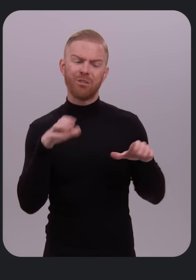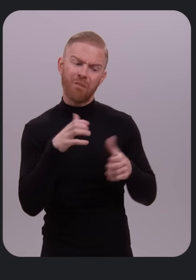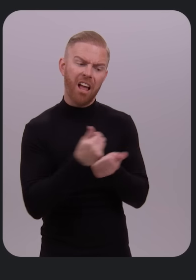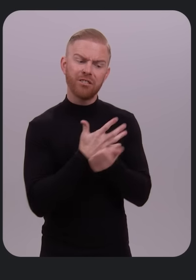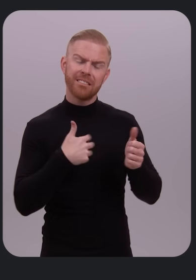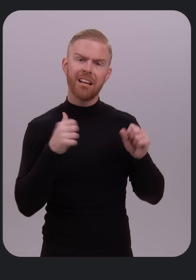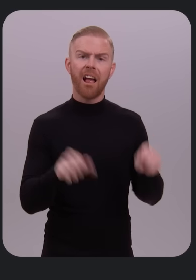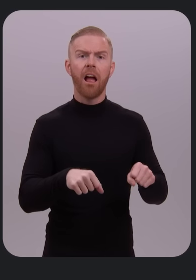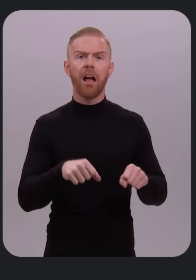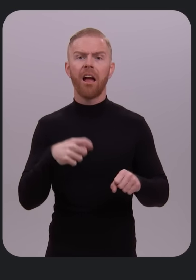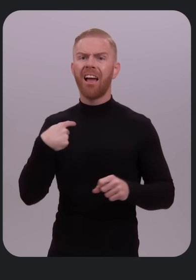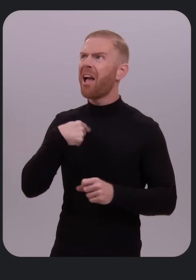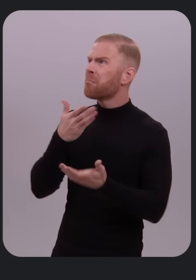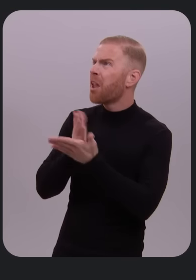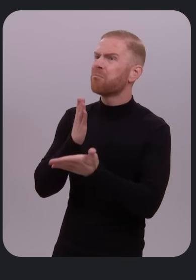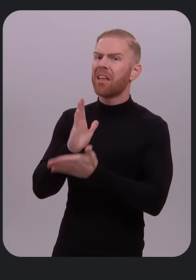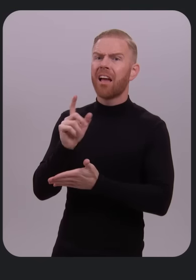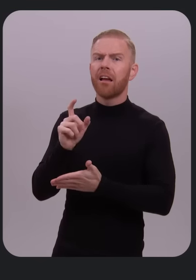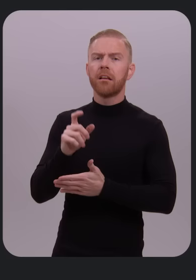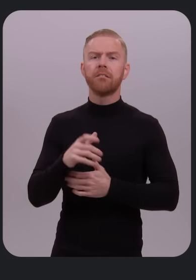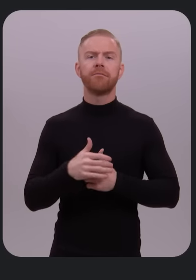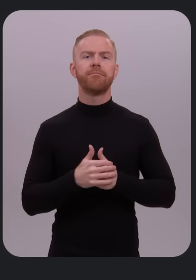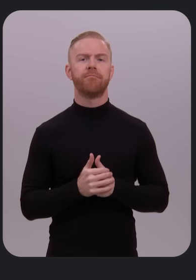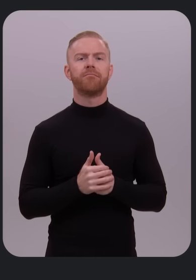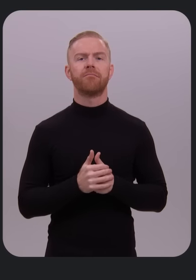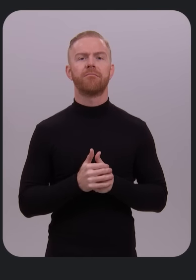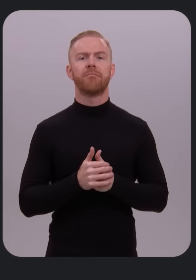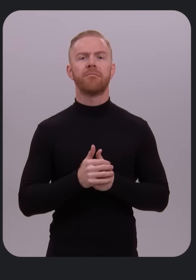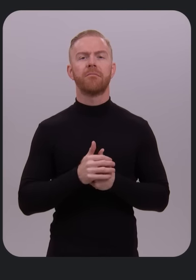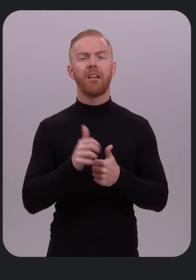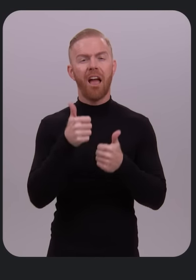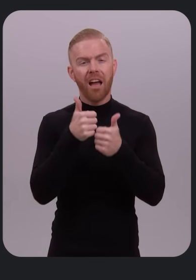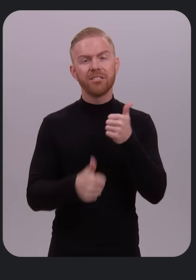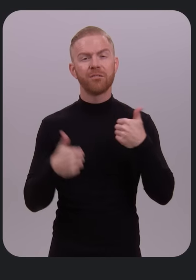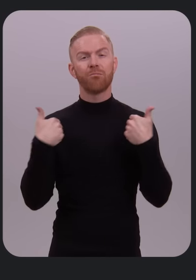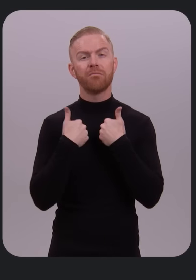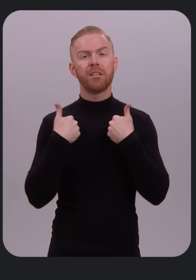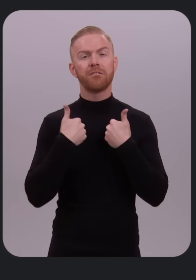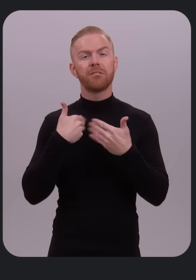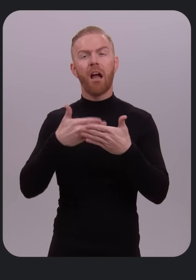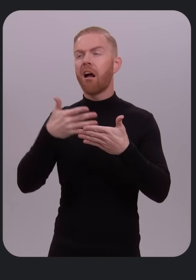For every creature that came before you, from every star that